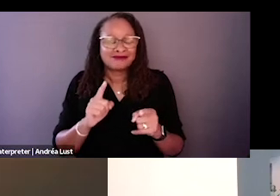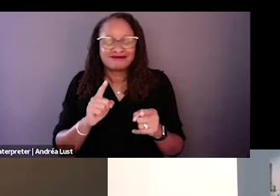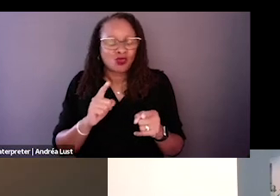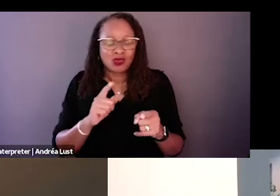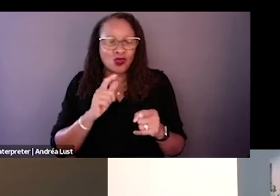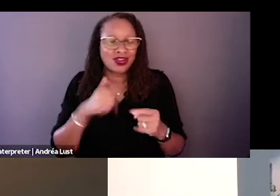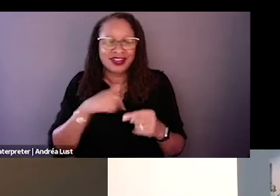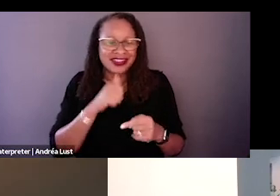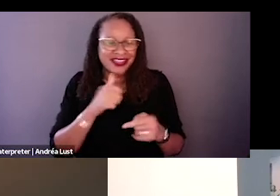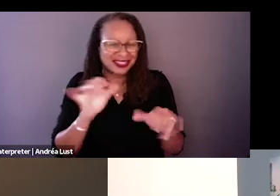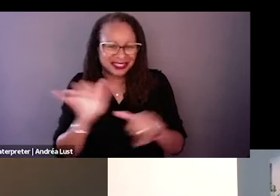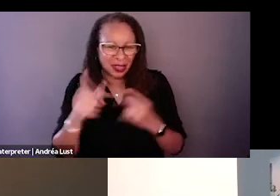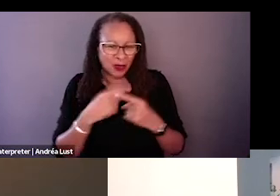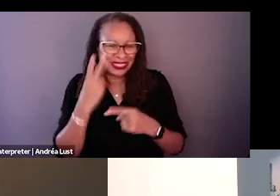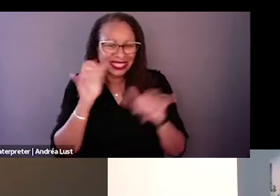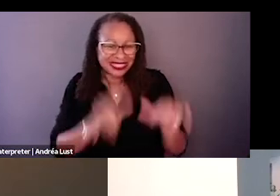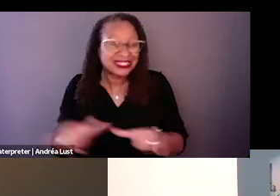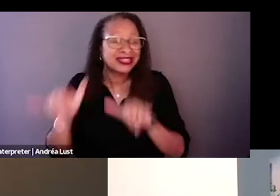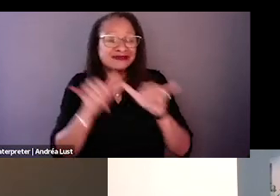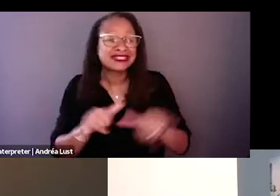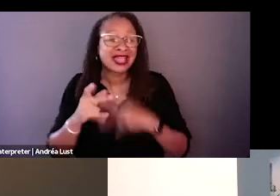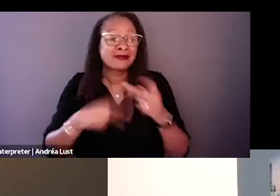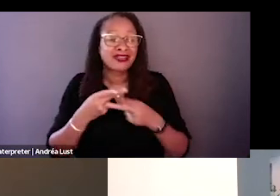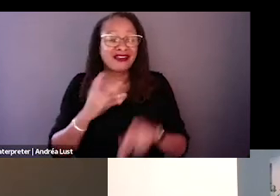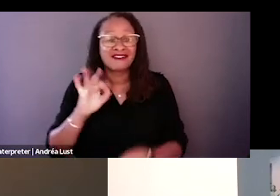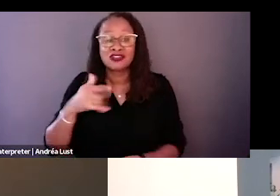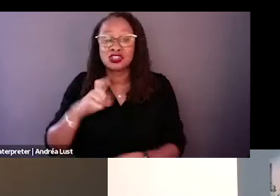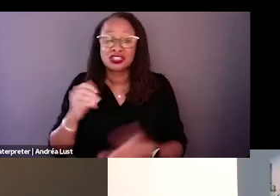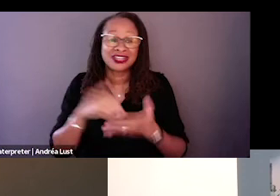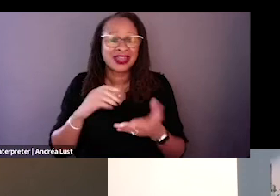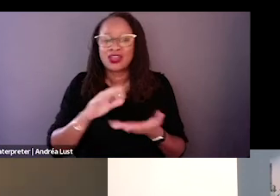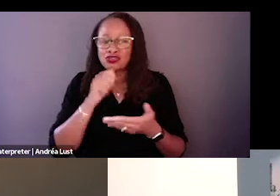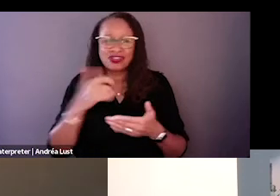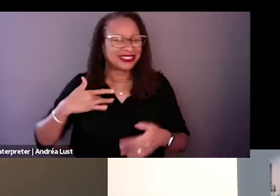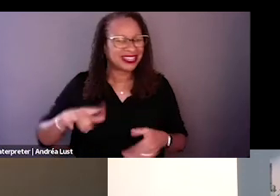It's almost like the kids are looking you in the eye.